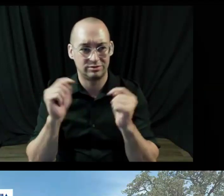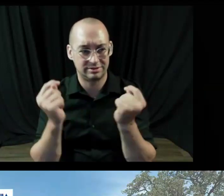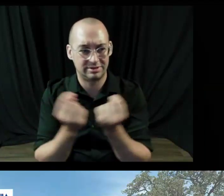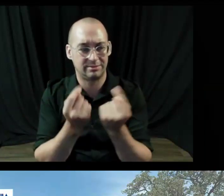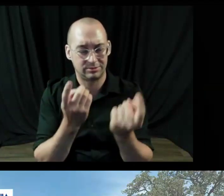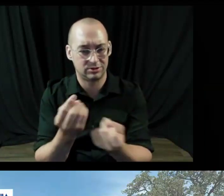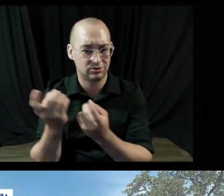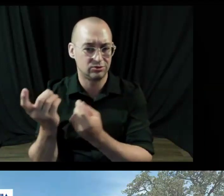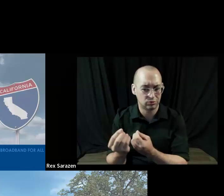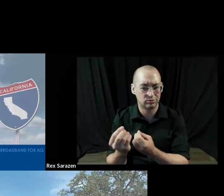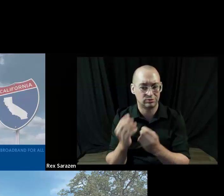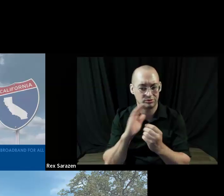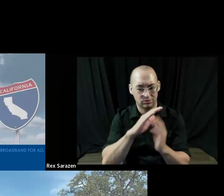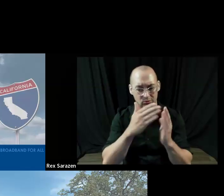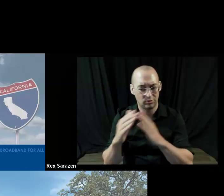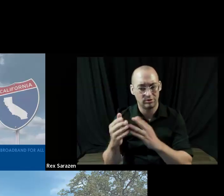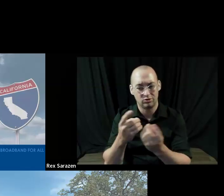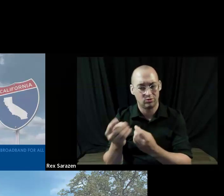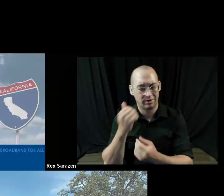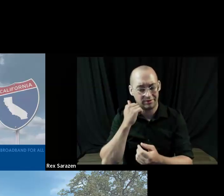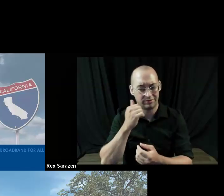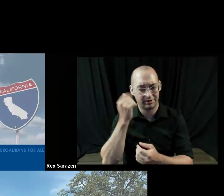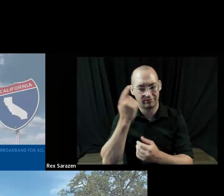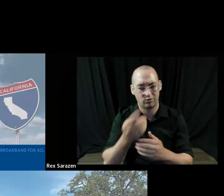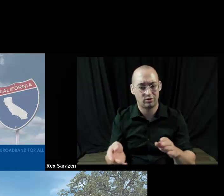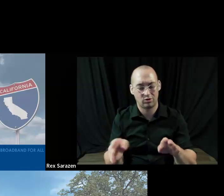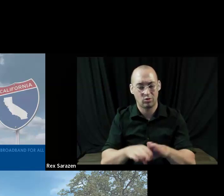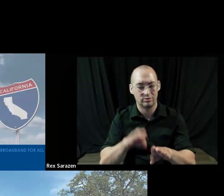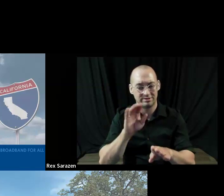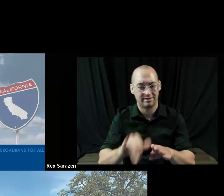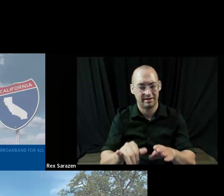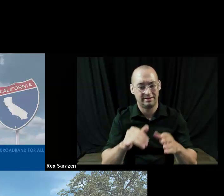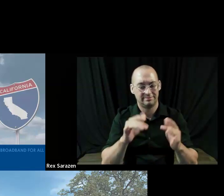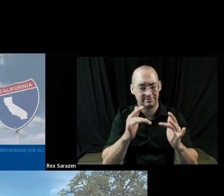communities are doing every day to close the digital divide. And we're looking forward to